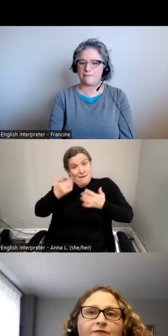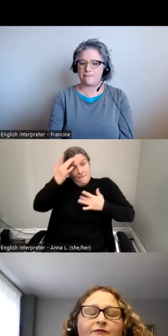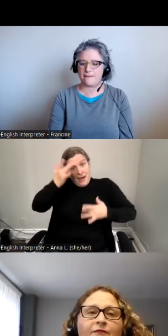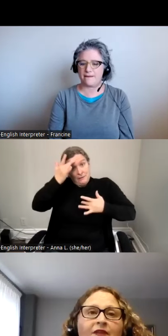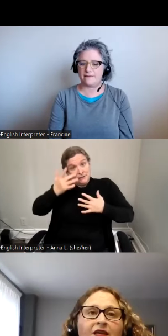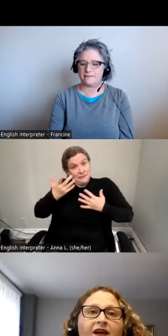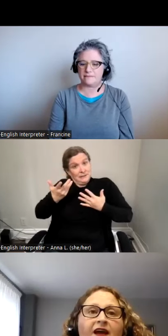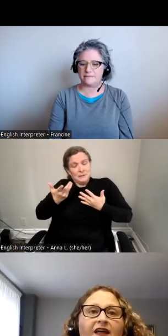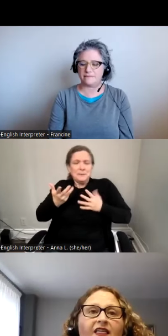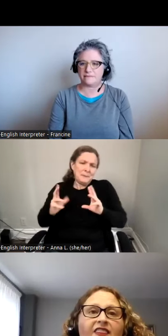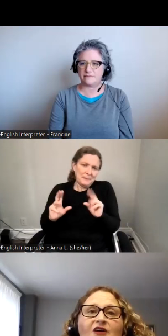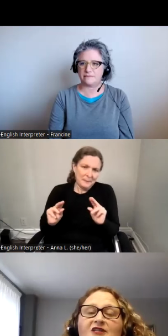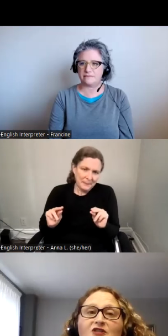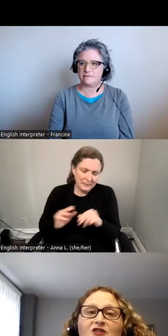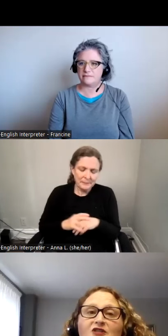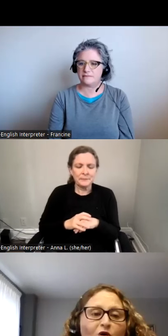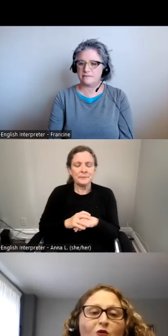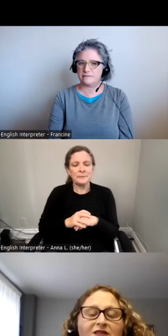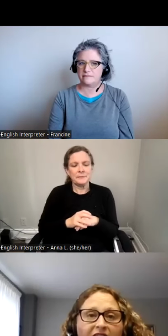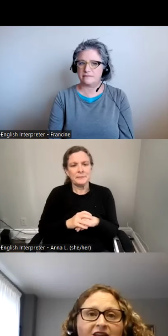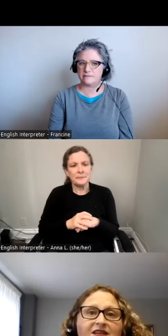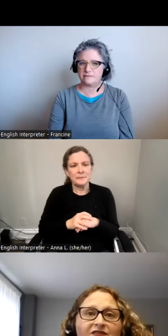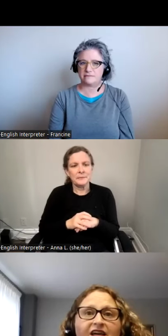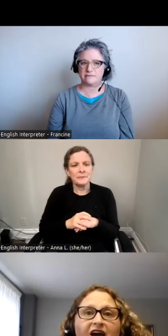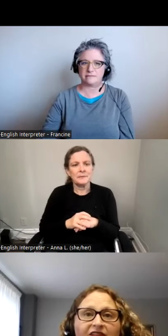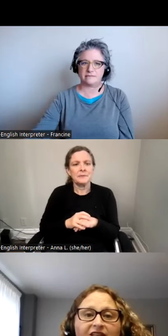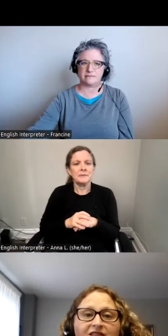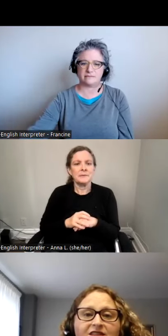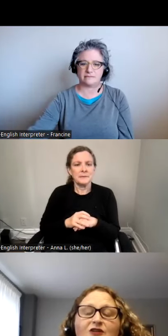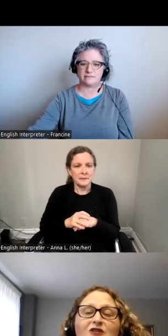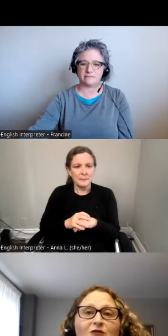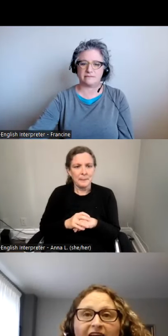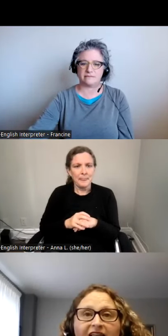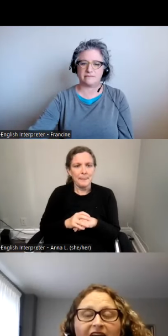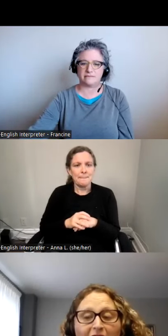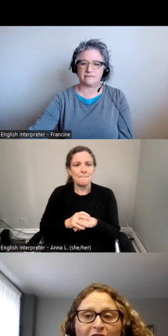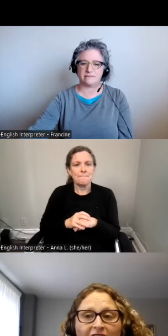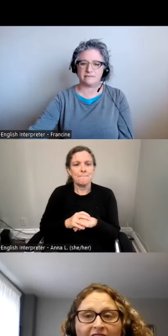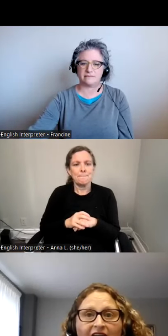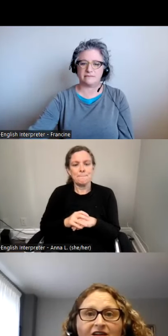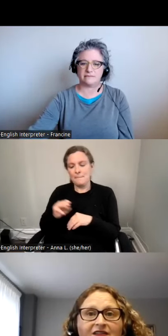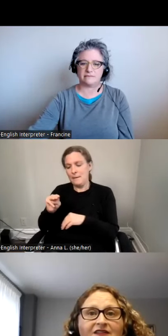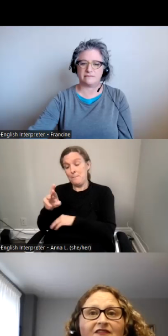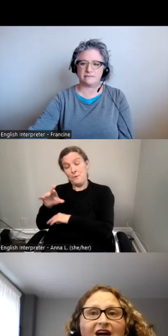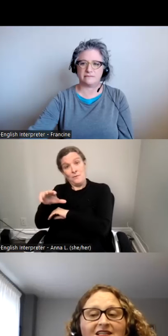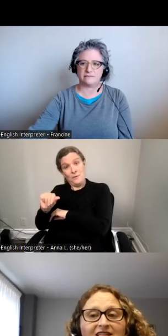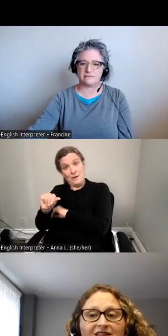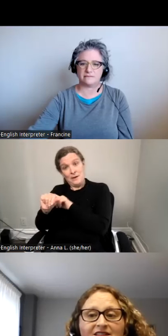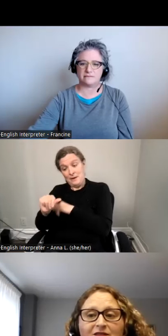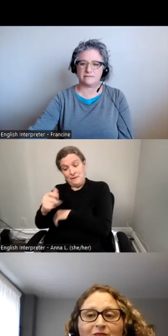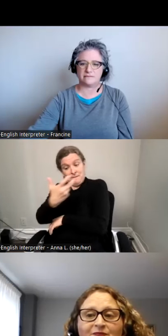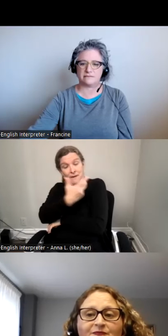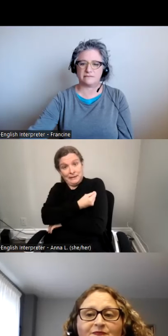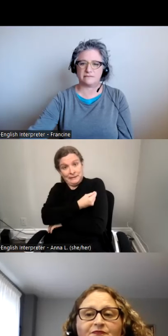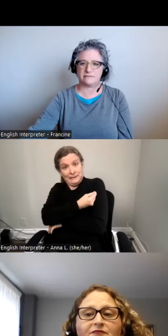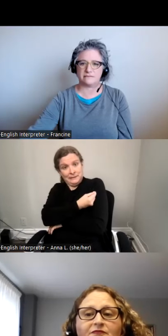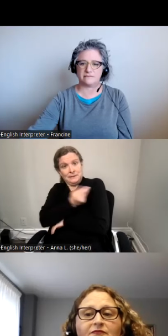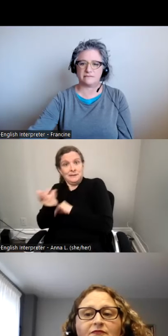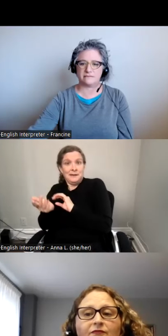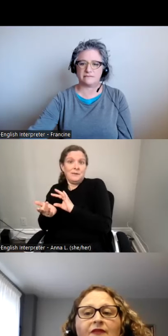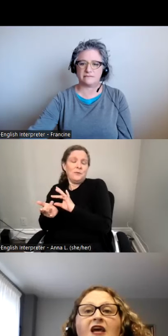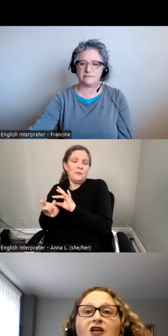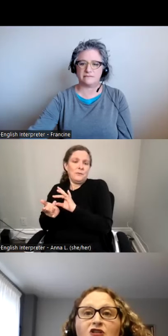They are not alive. Virus